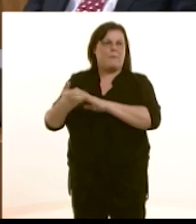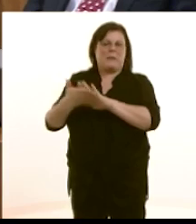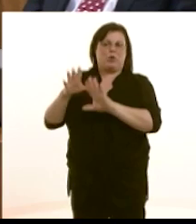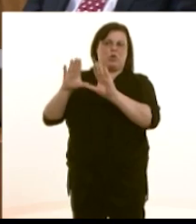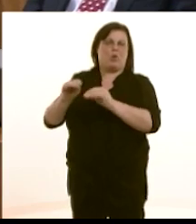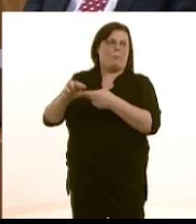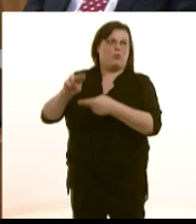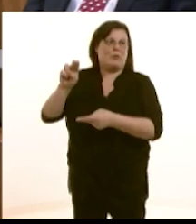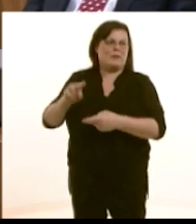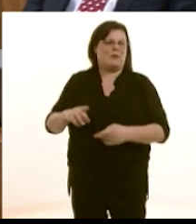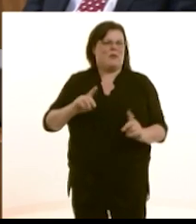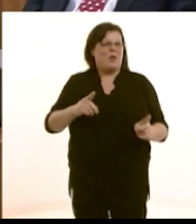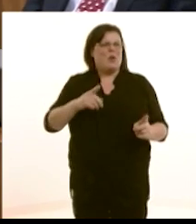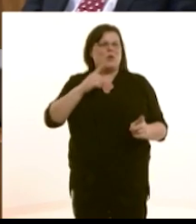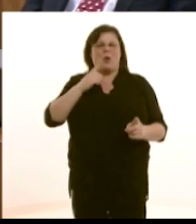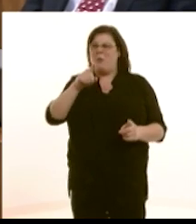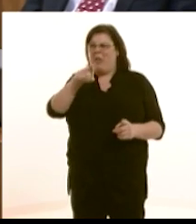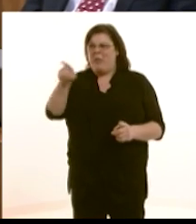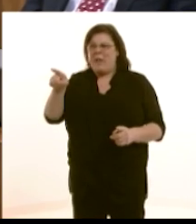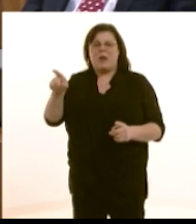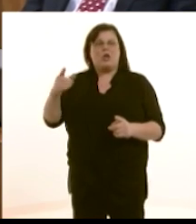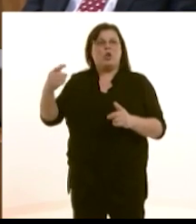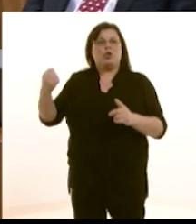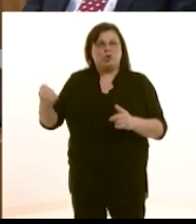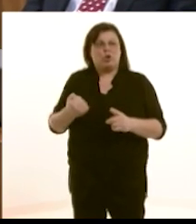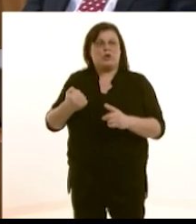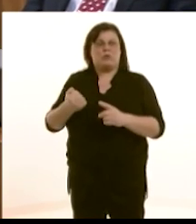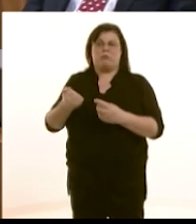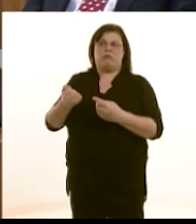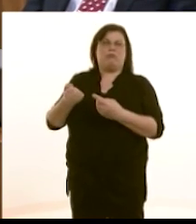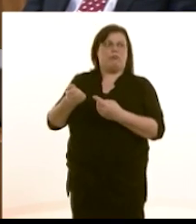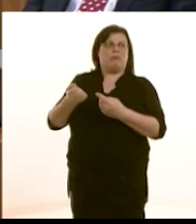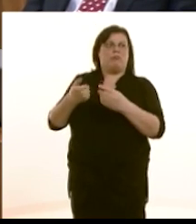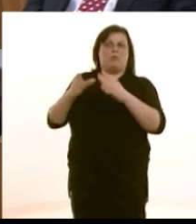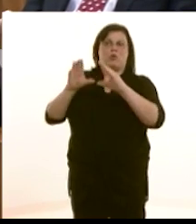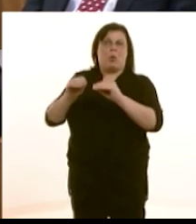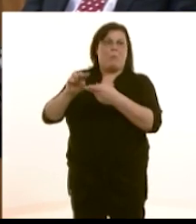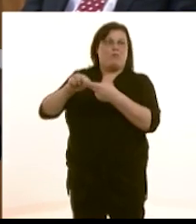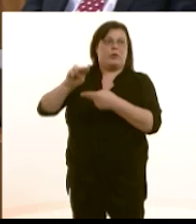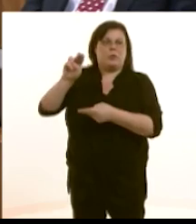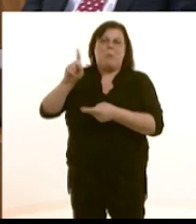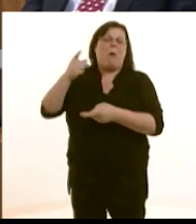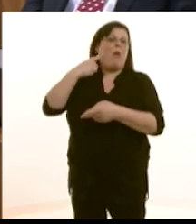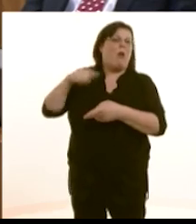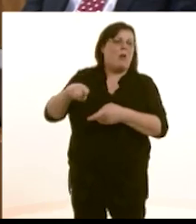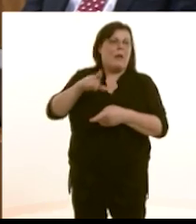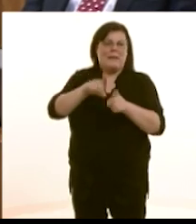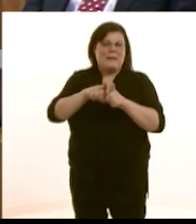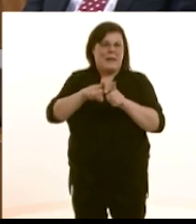to talk about a council tax freeze, but when that leads to a destruction of social care for older people, which is what his party is leading in England, that is not something